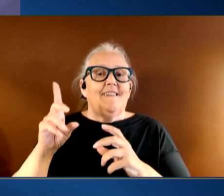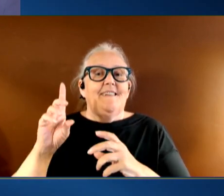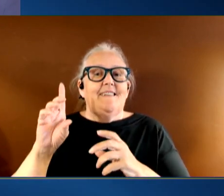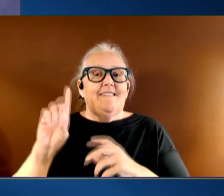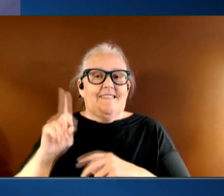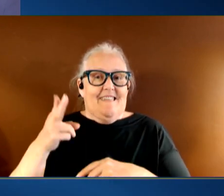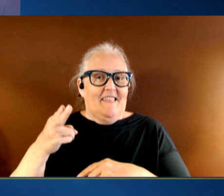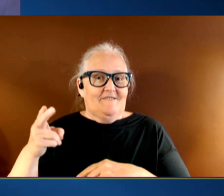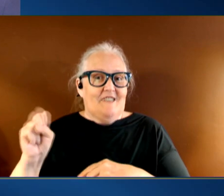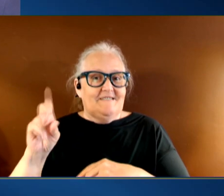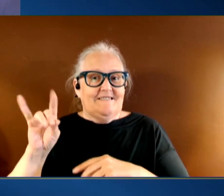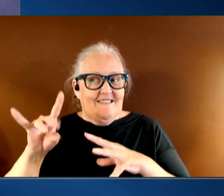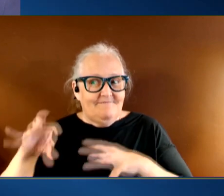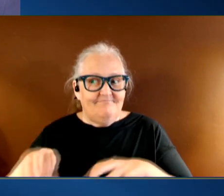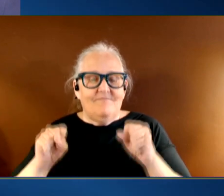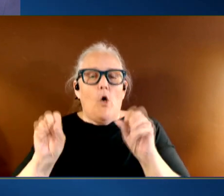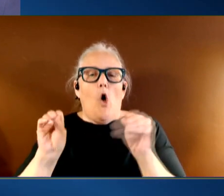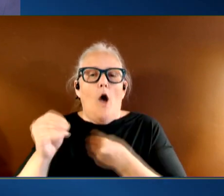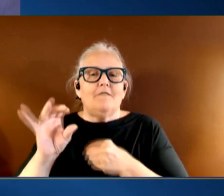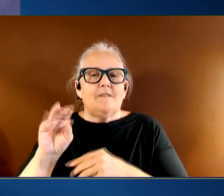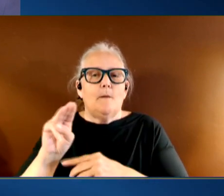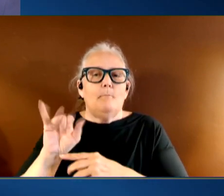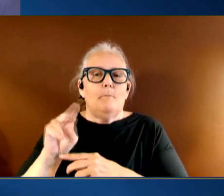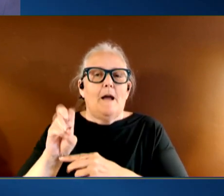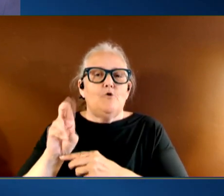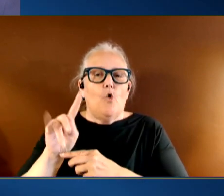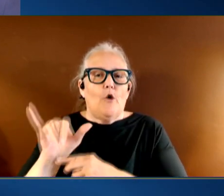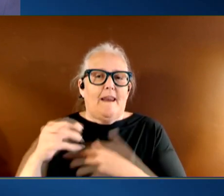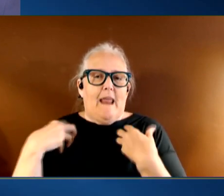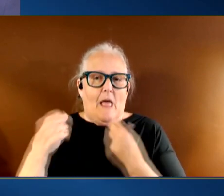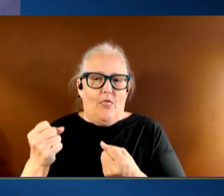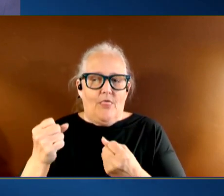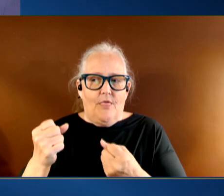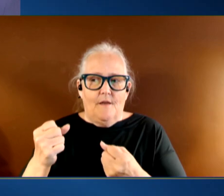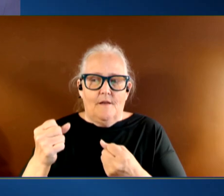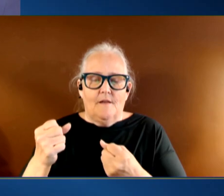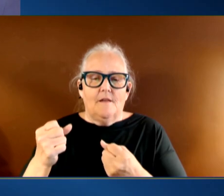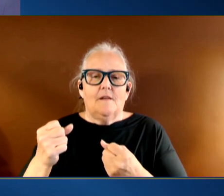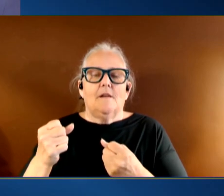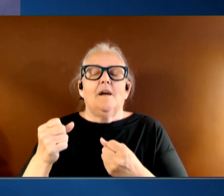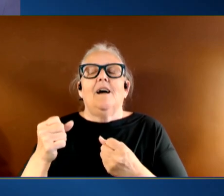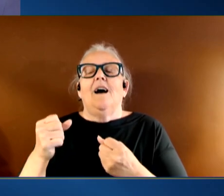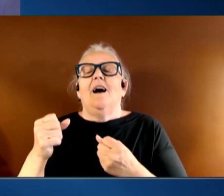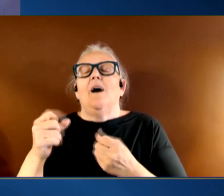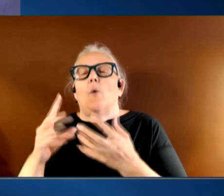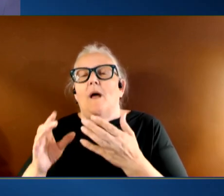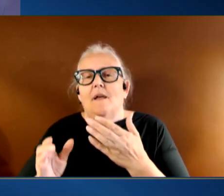The Office of Minority Health was actually a supplement in the flagship journal for